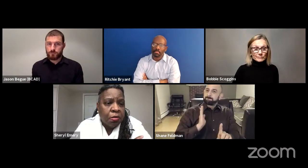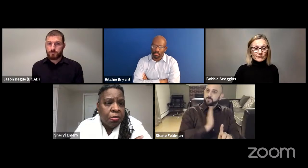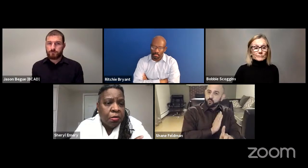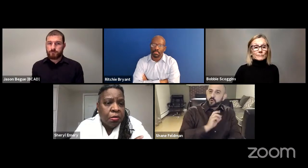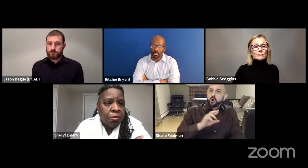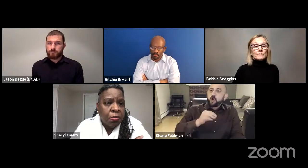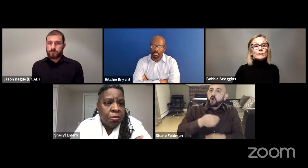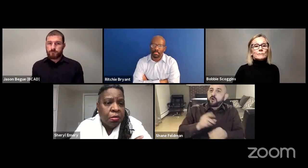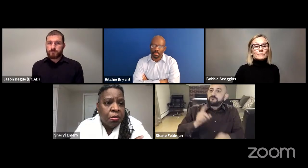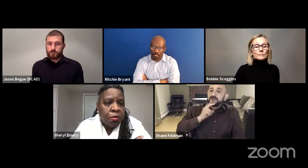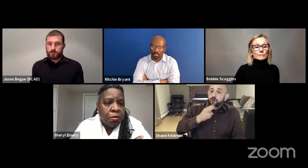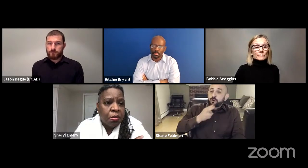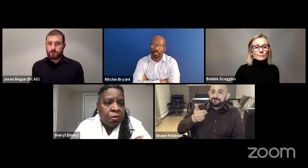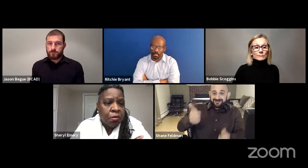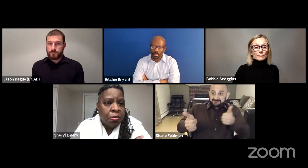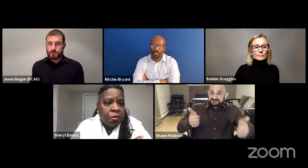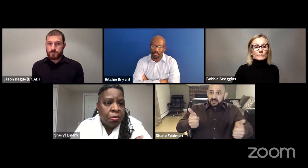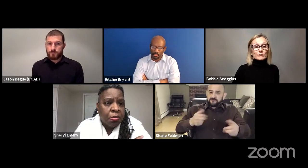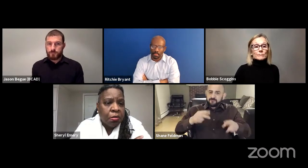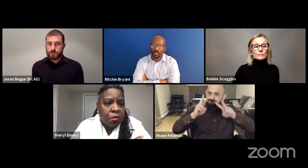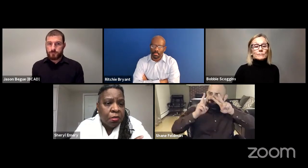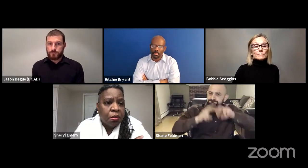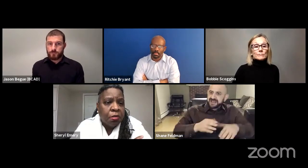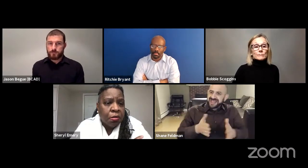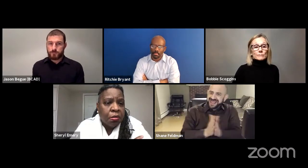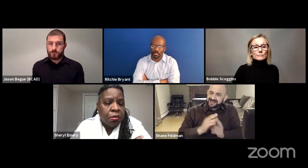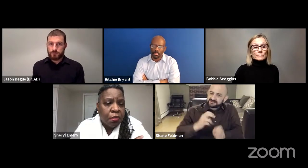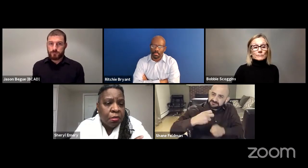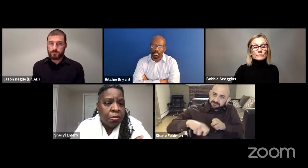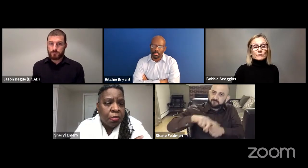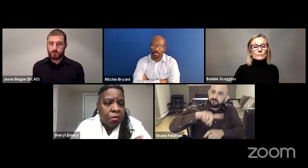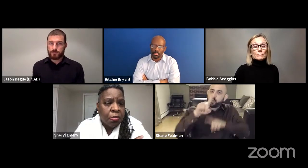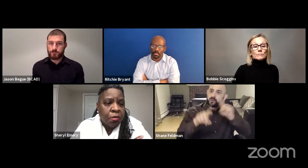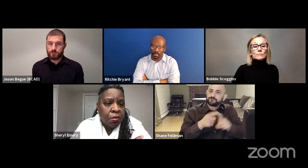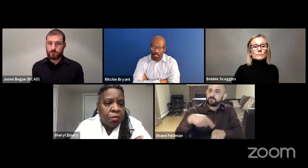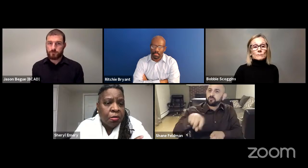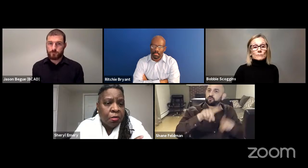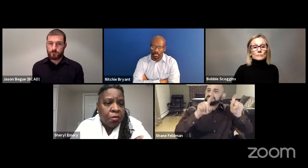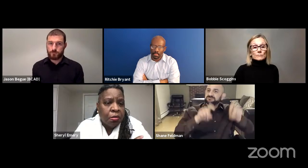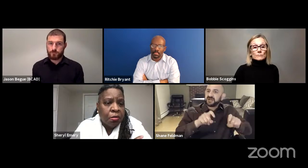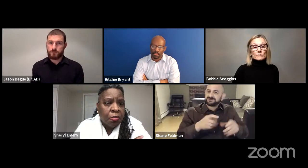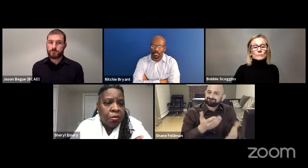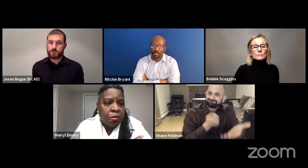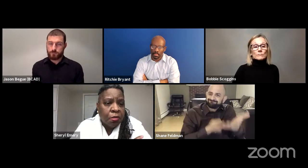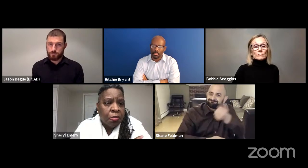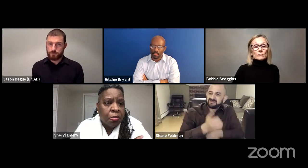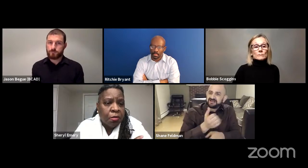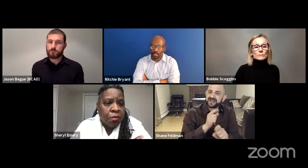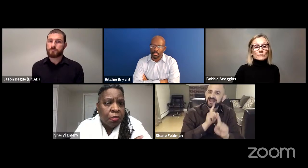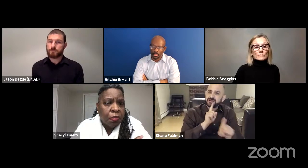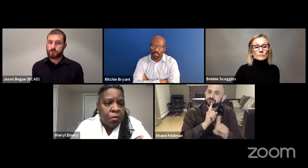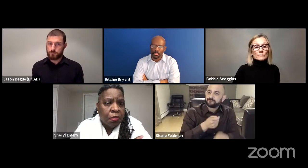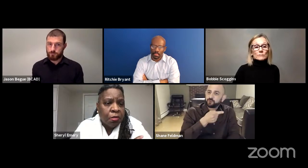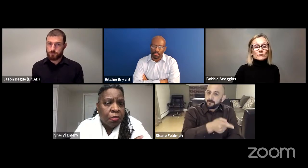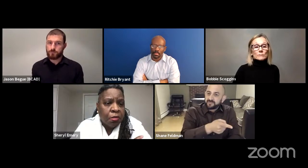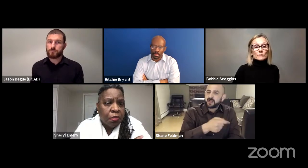this. We need to make sure that our boards and our regulations show this. It's hard to